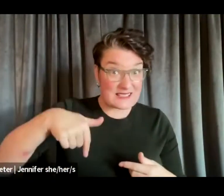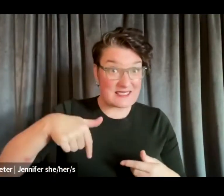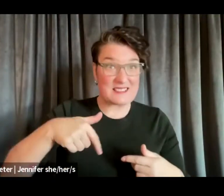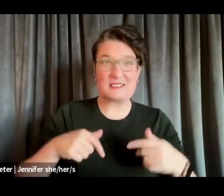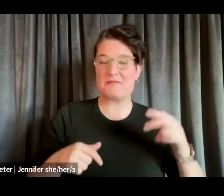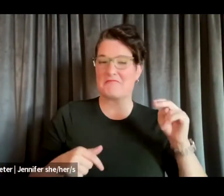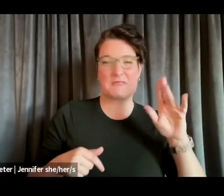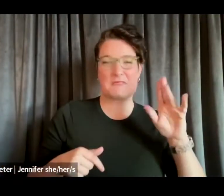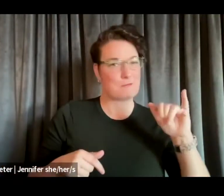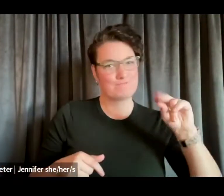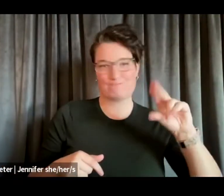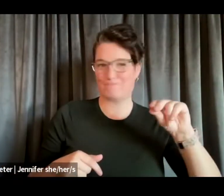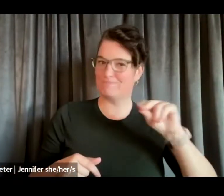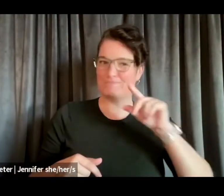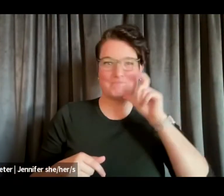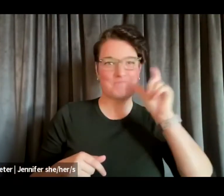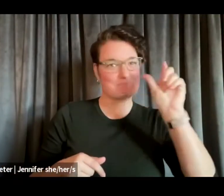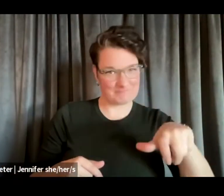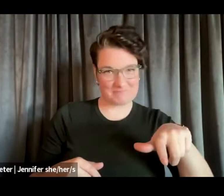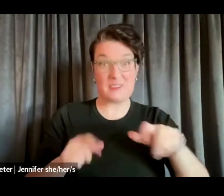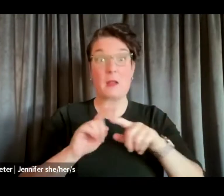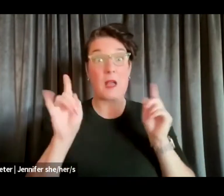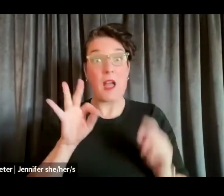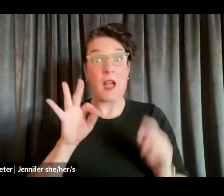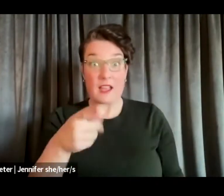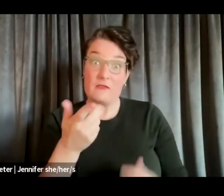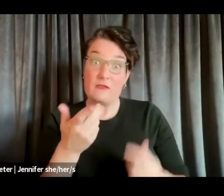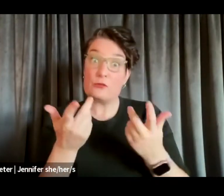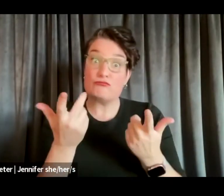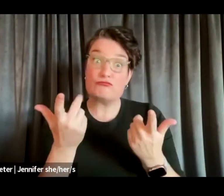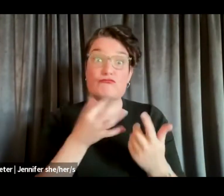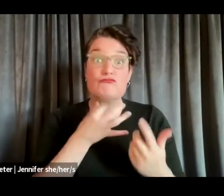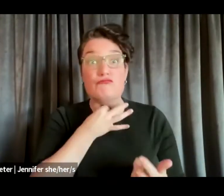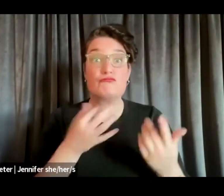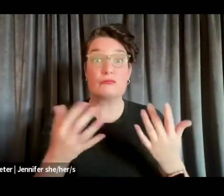Nomy: You don't, but if you are interested in exploring it further,